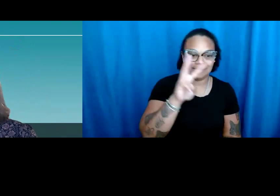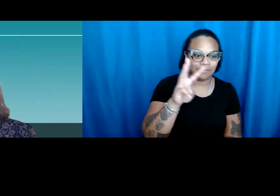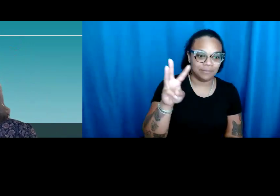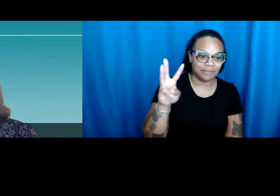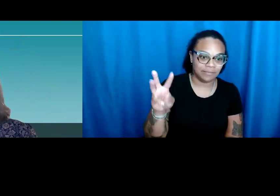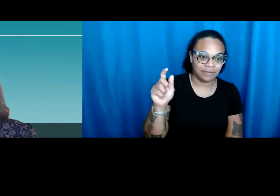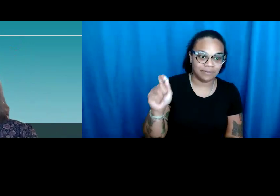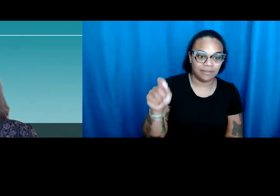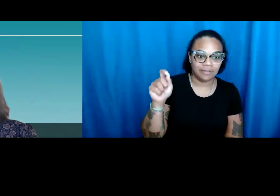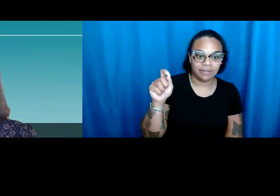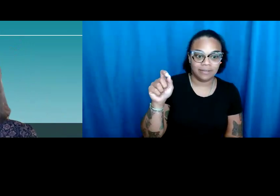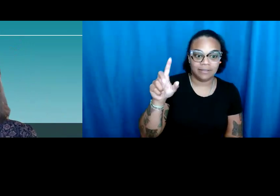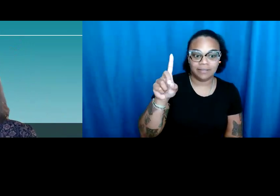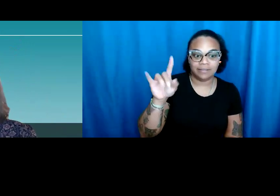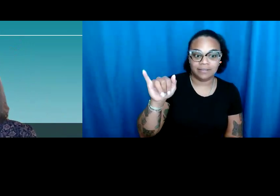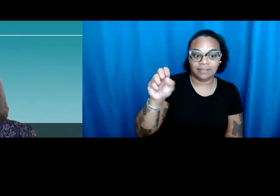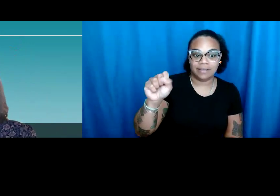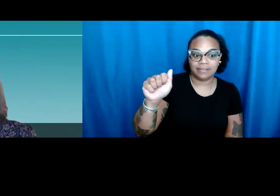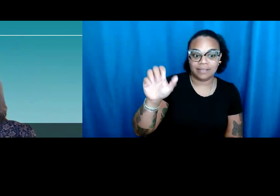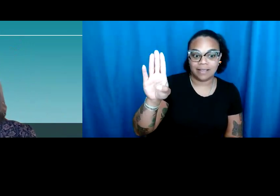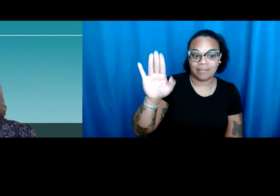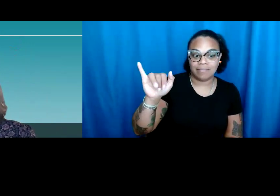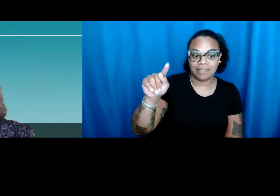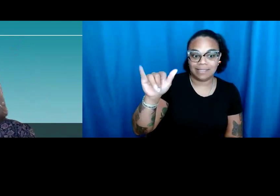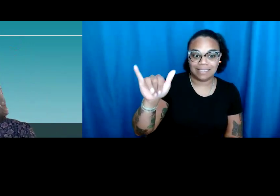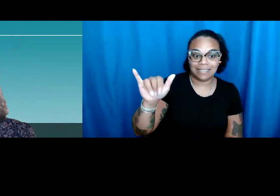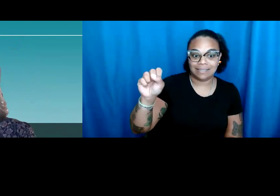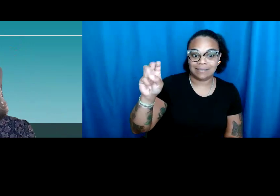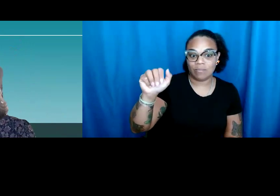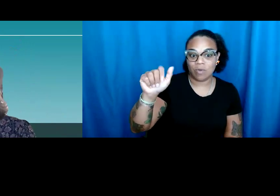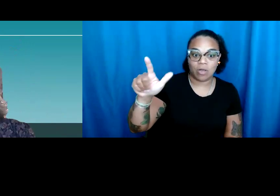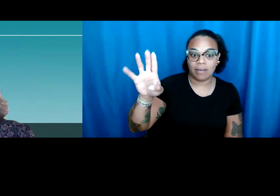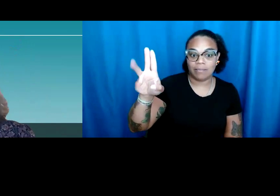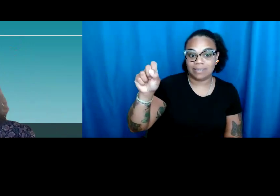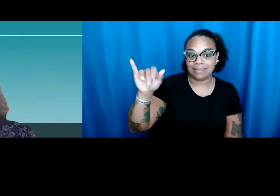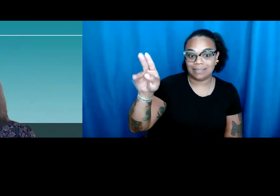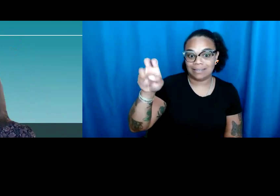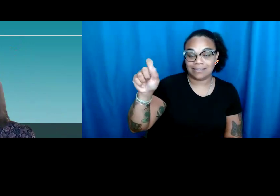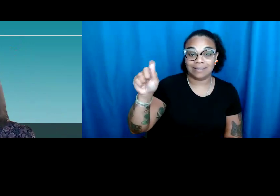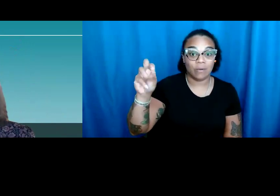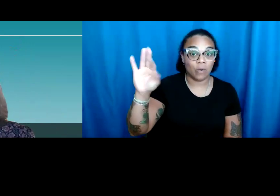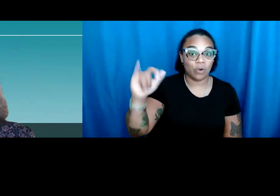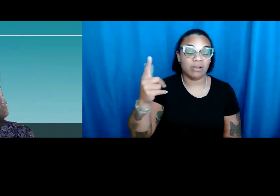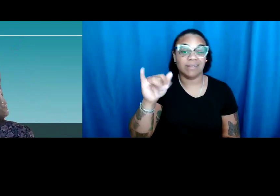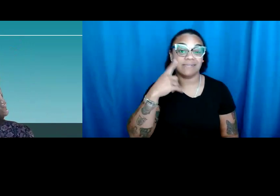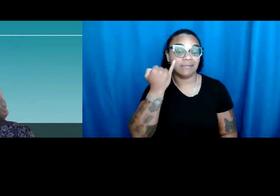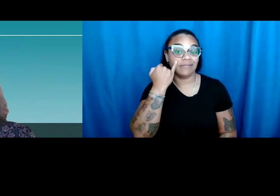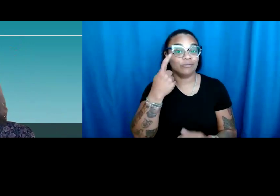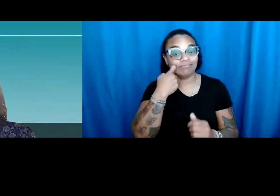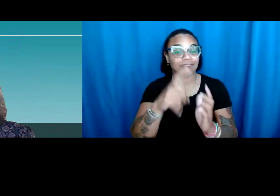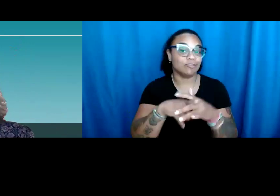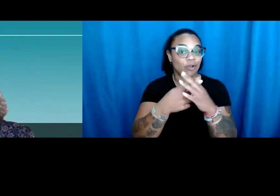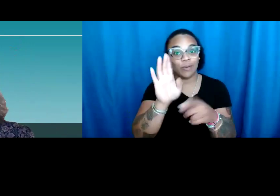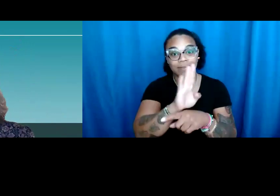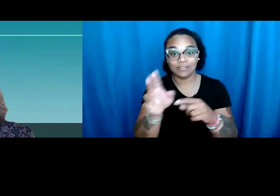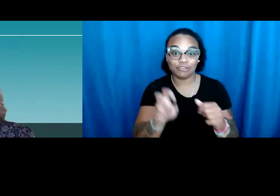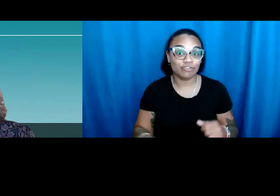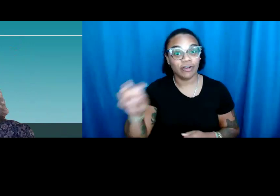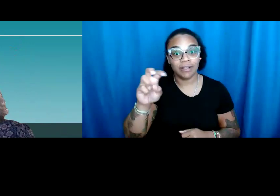This might be if you are at the start of your business journey, if you are looking to grow,